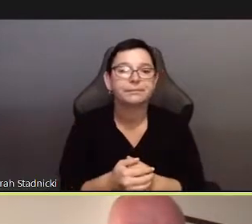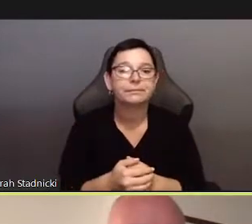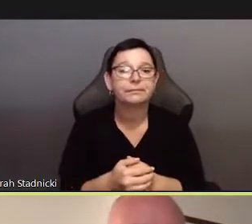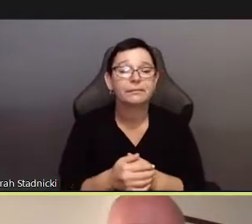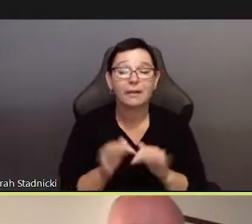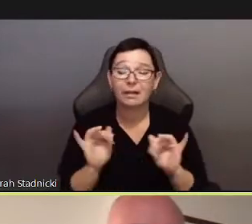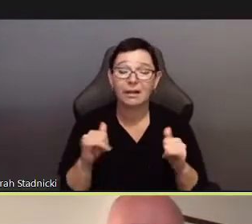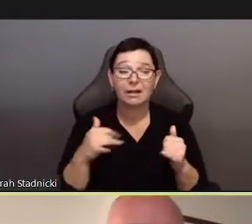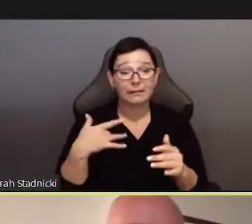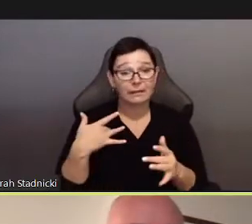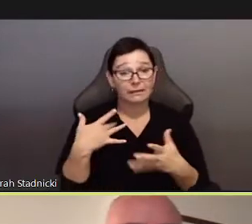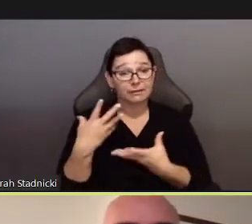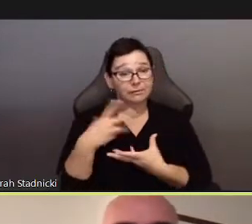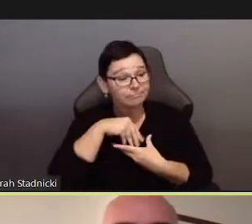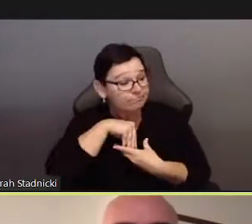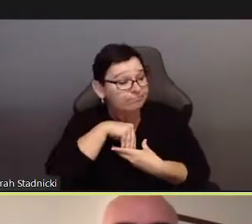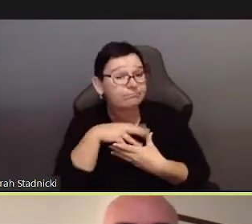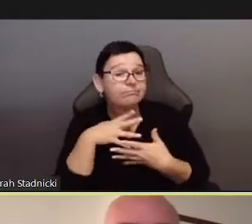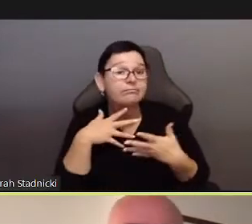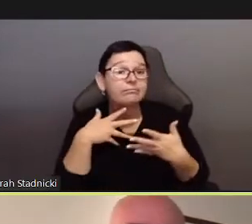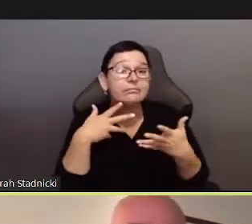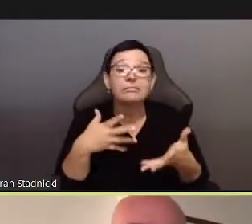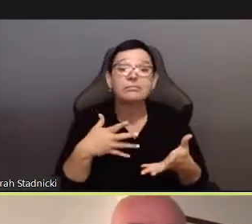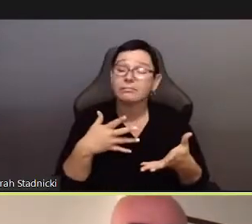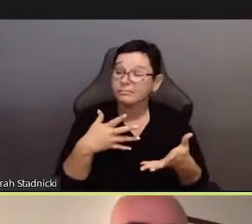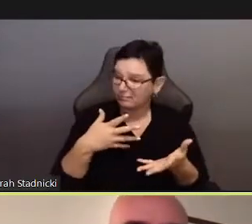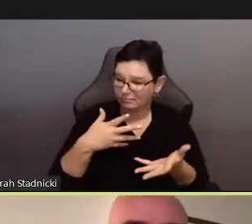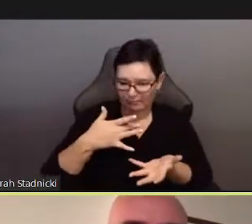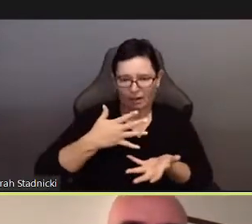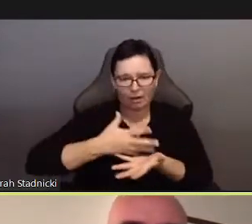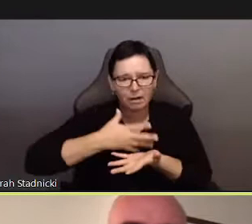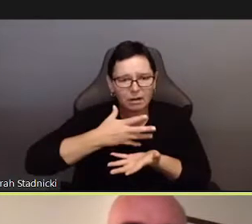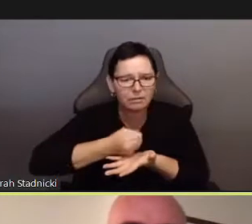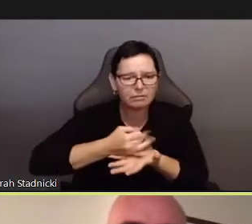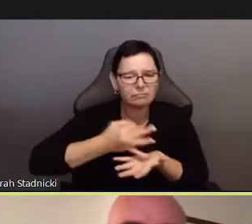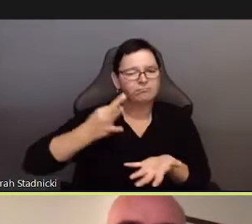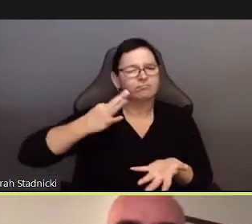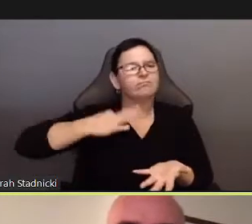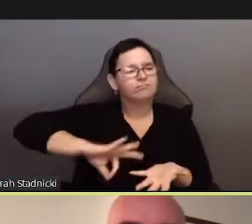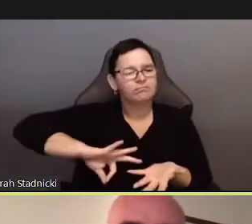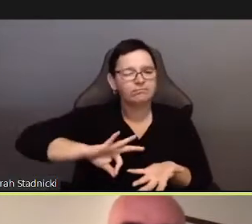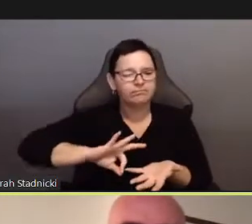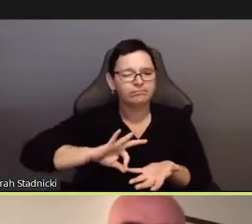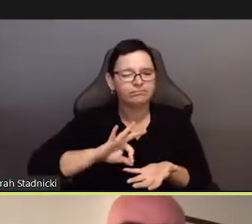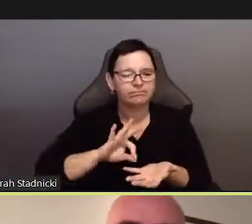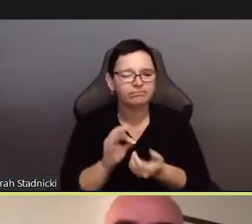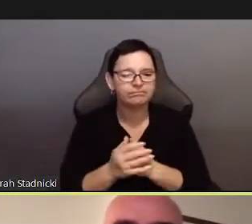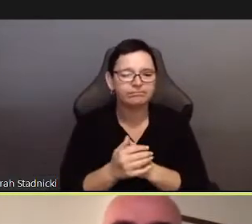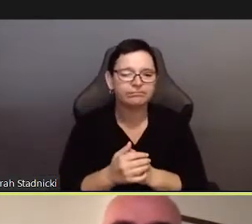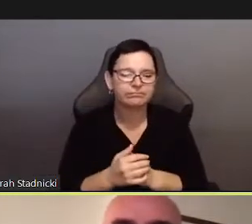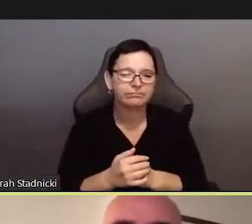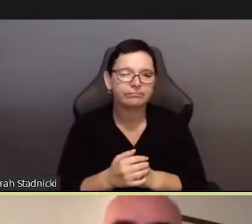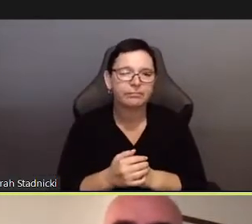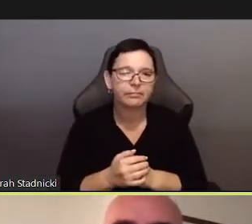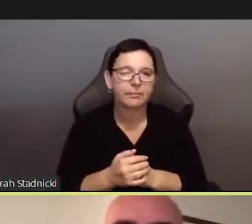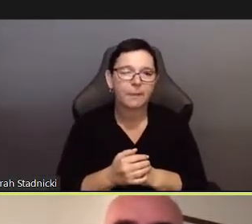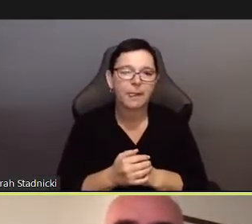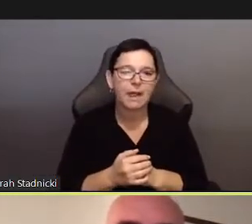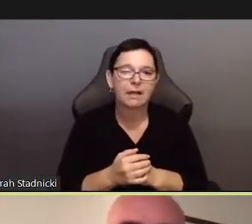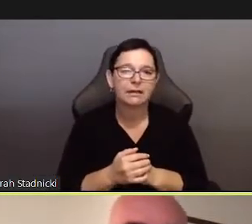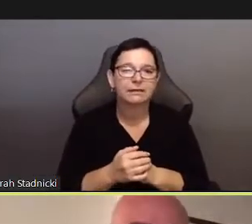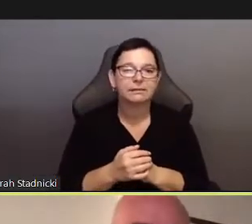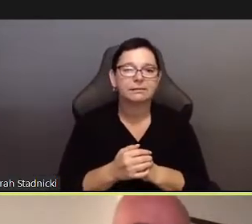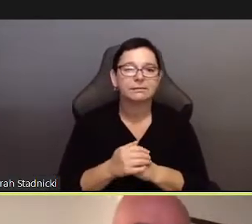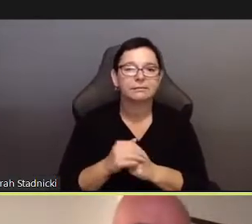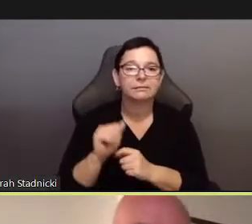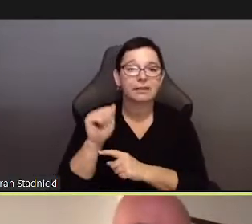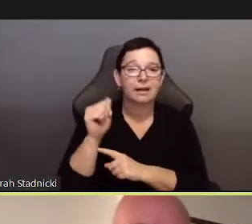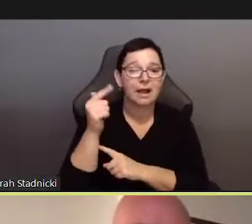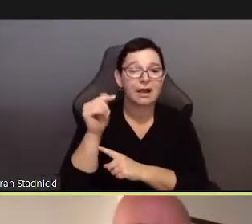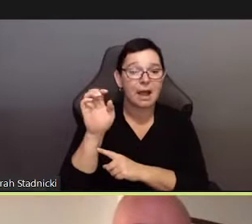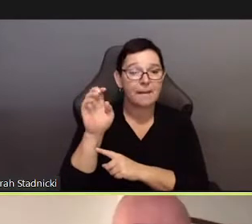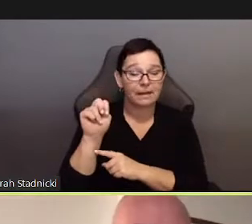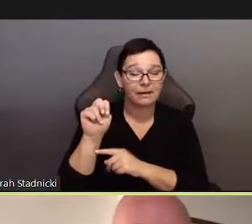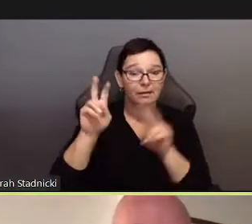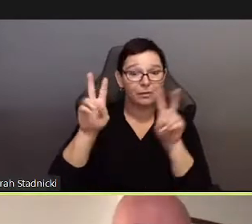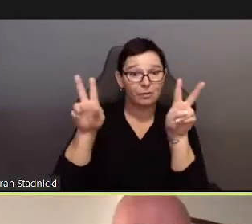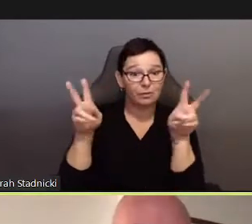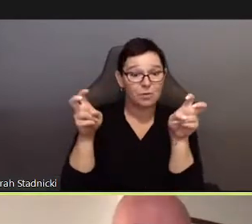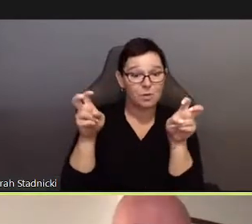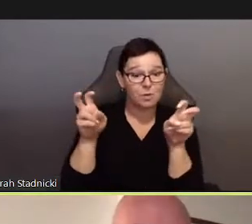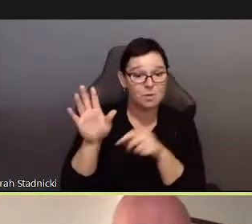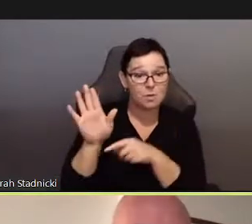Lives it precisely as the inoperative detachment of actuality